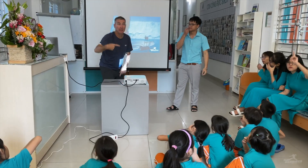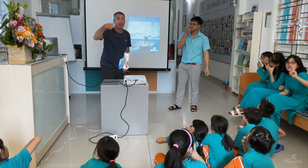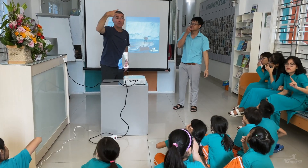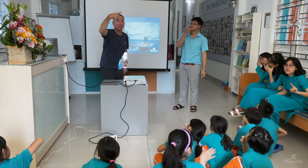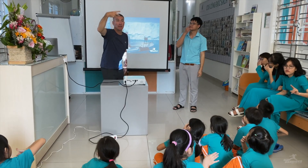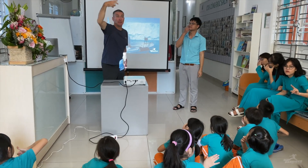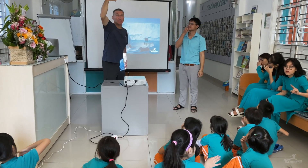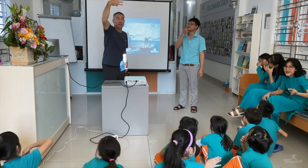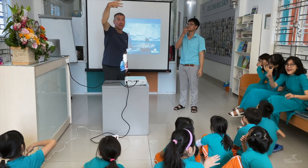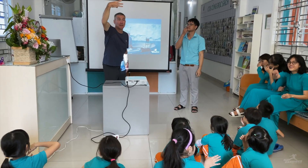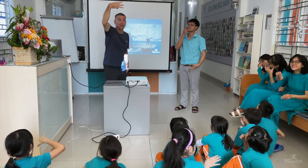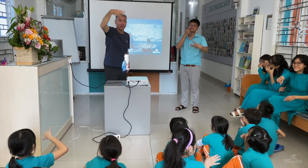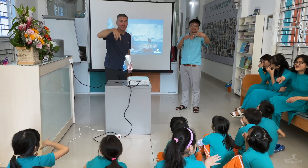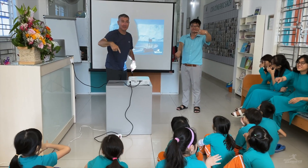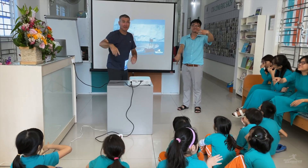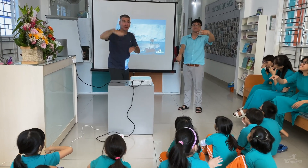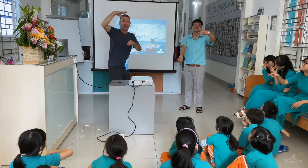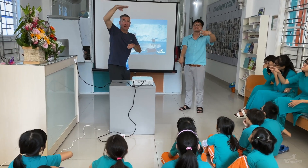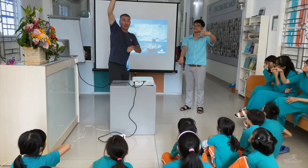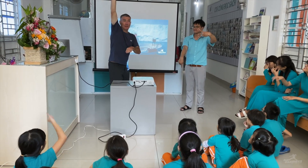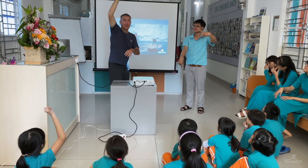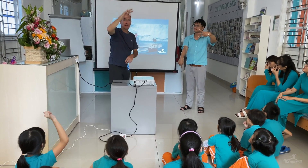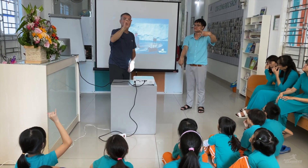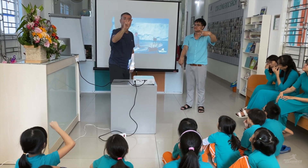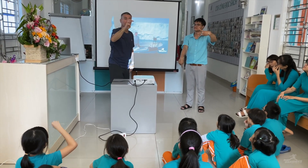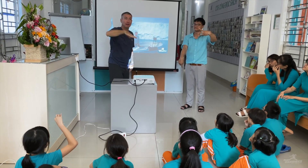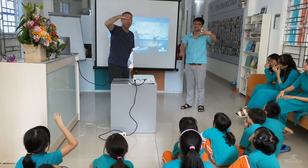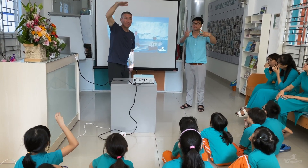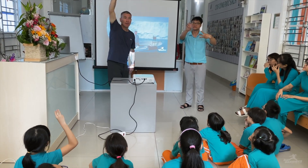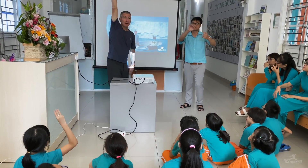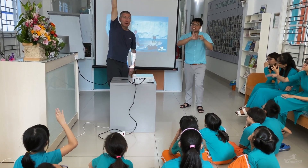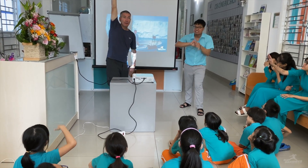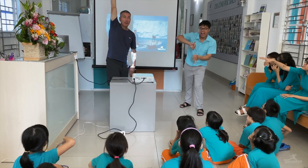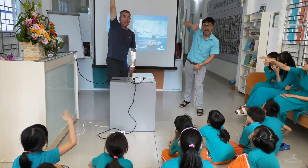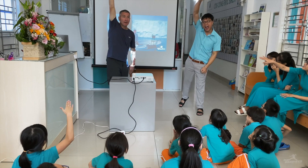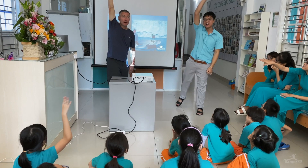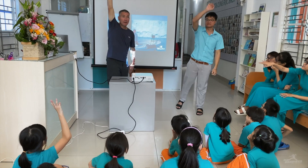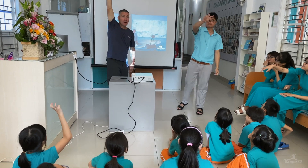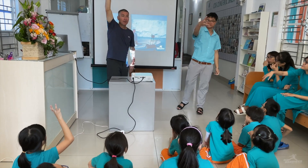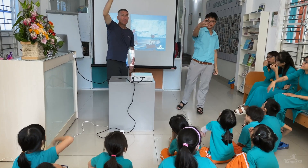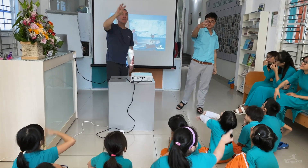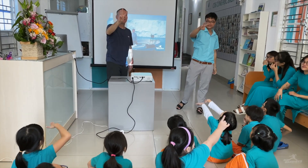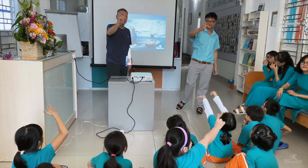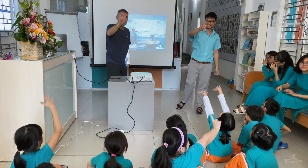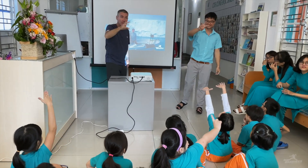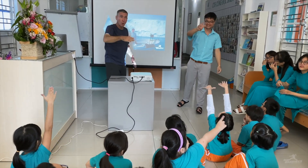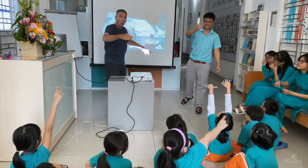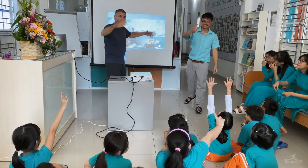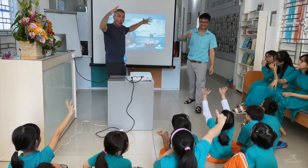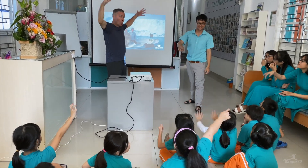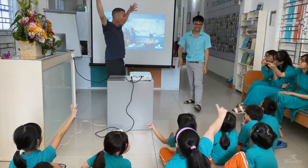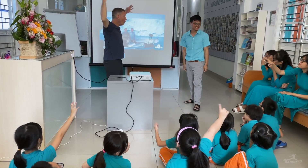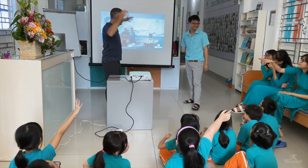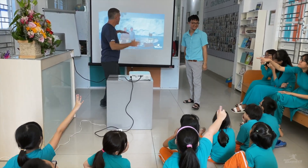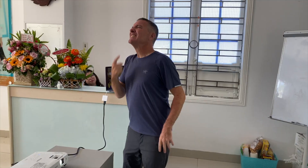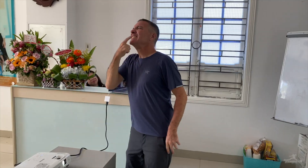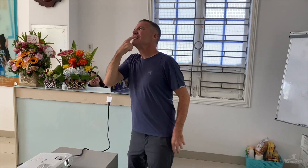That iceberg is about 30 stories tall! That's big!